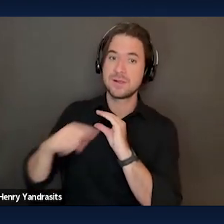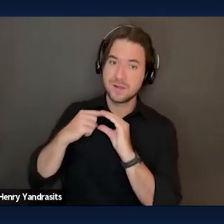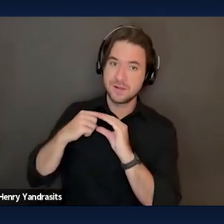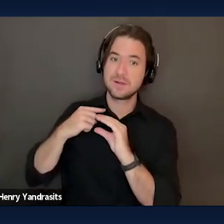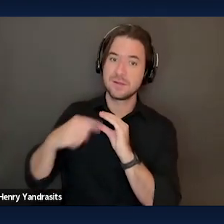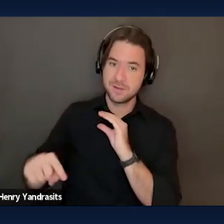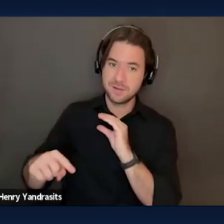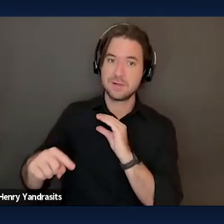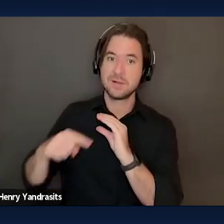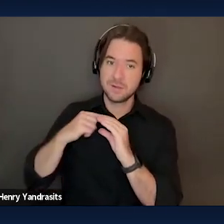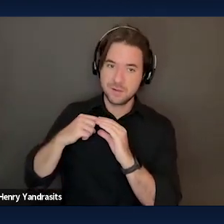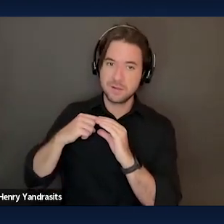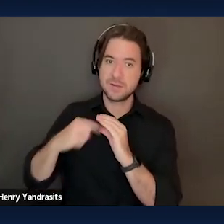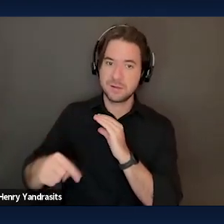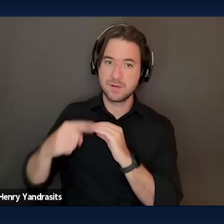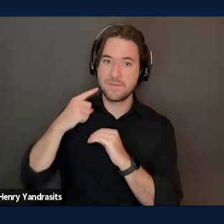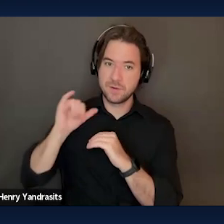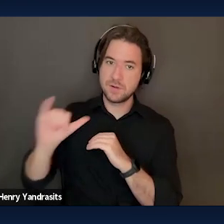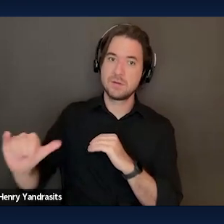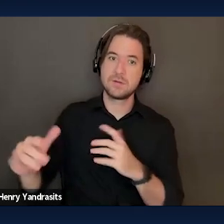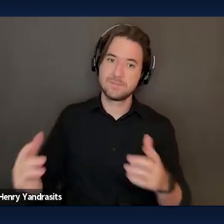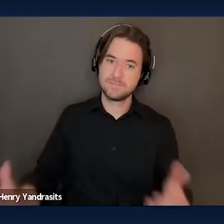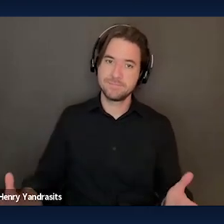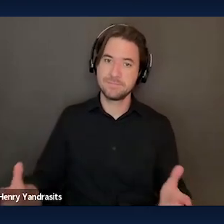It was a lot of back and forth, and it wasn't as time-efficient for the team.